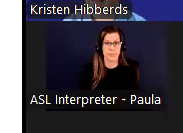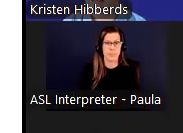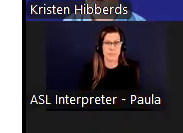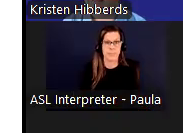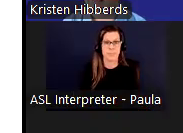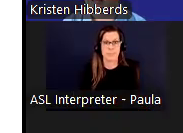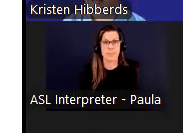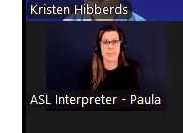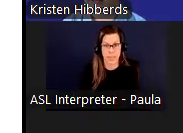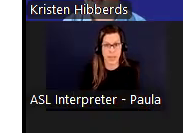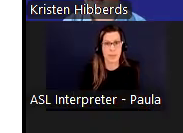Yeah, Natalie.